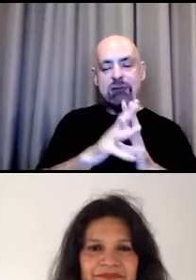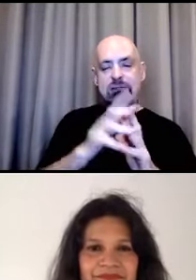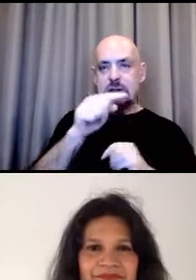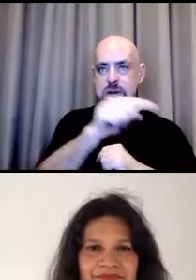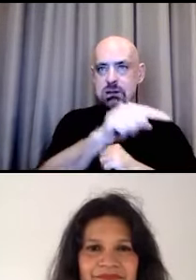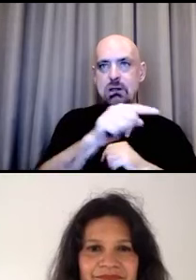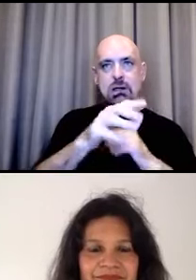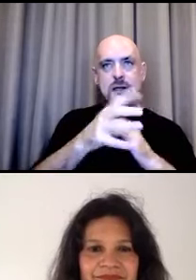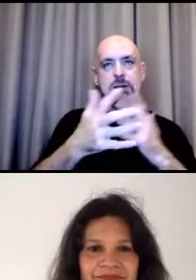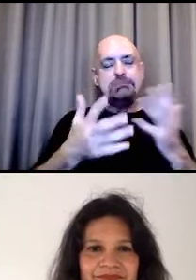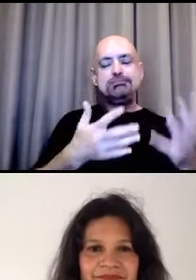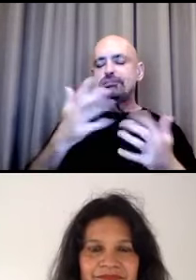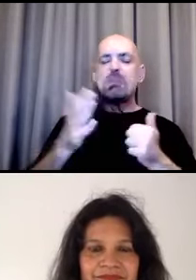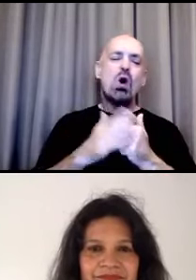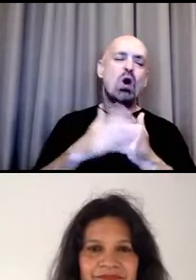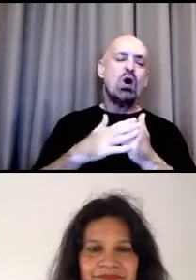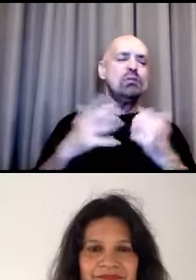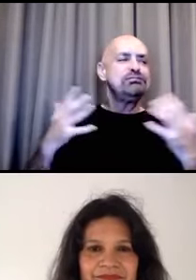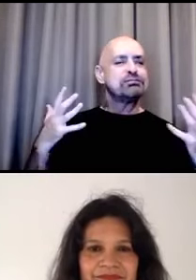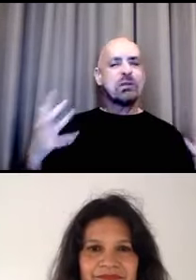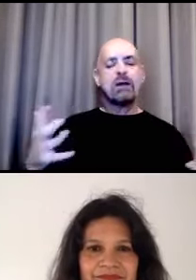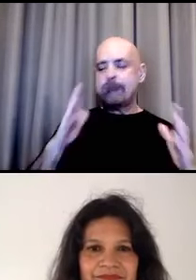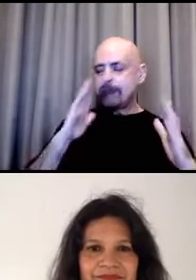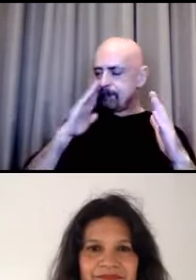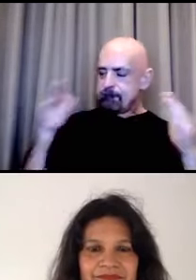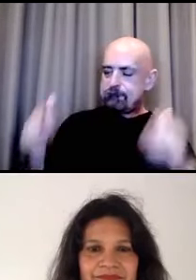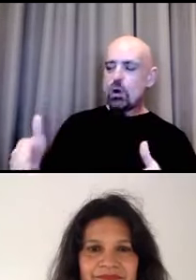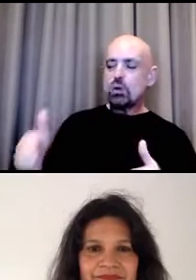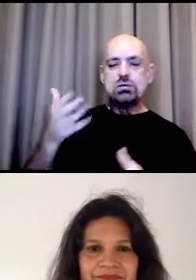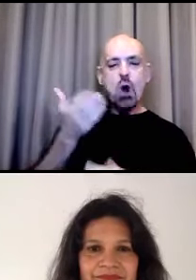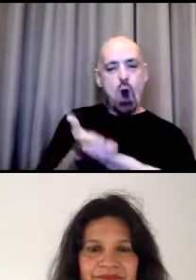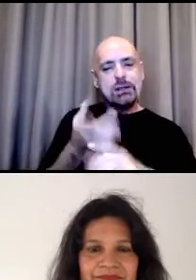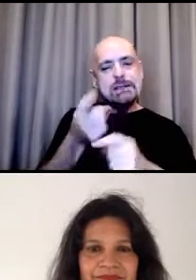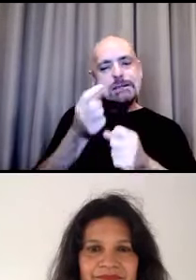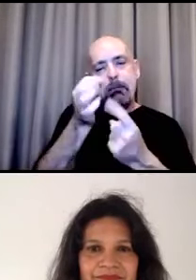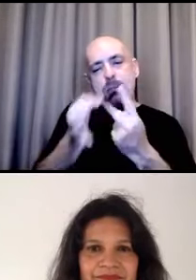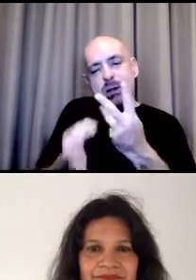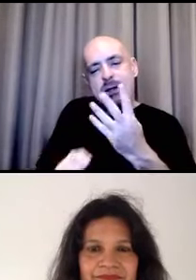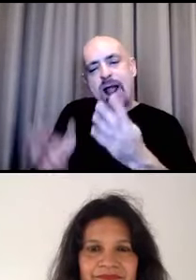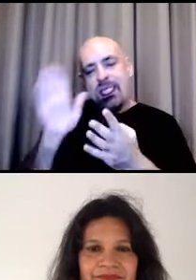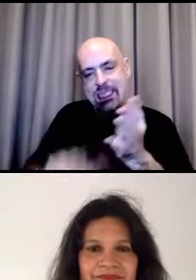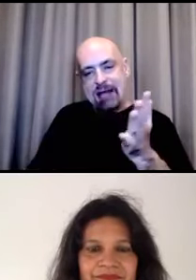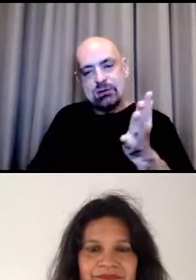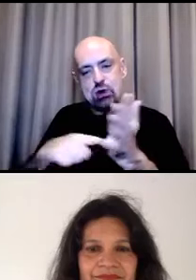was in favour of American Revolution and Mary Wollstonecraft was too. They